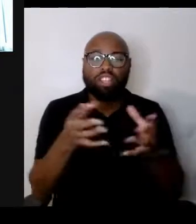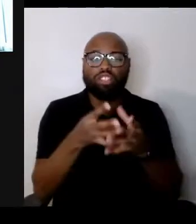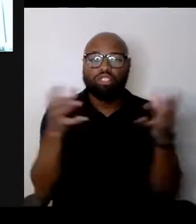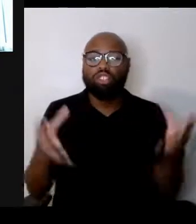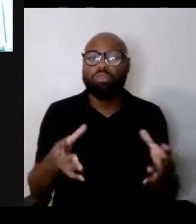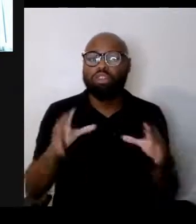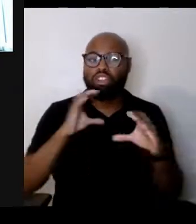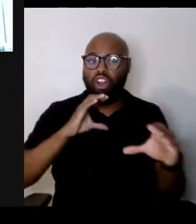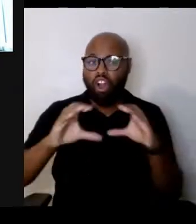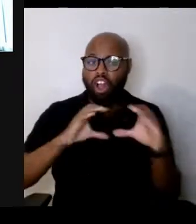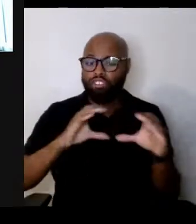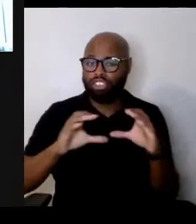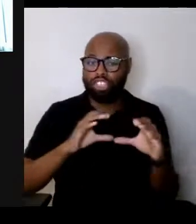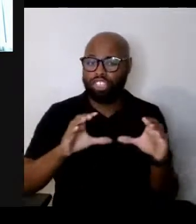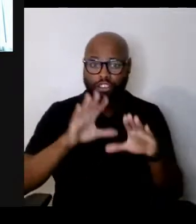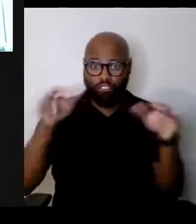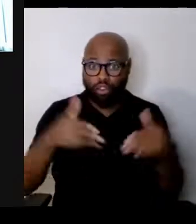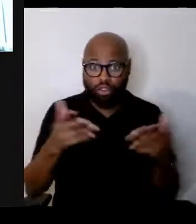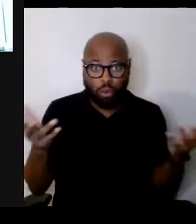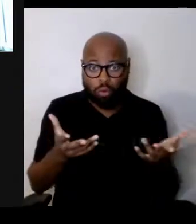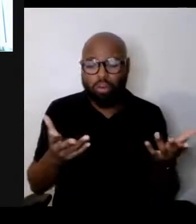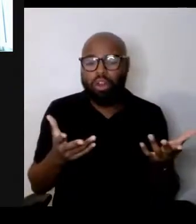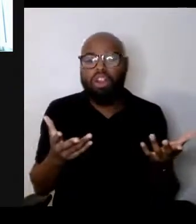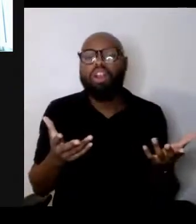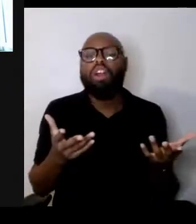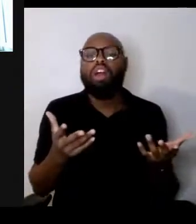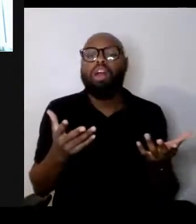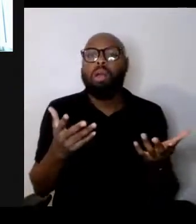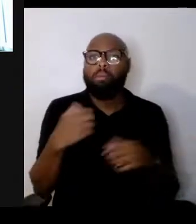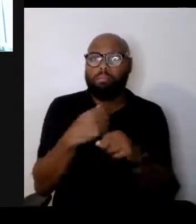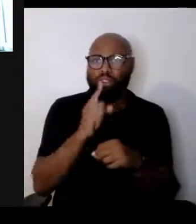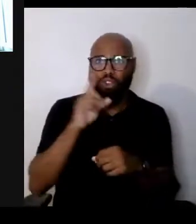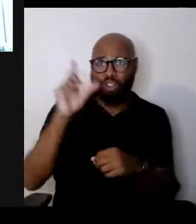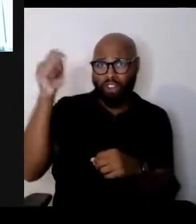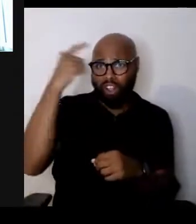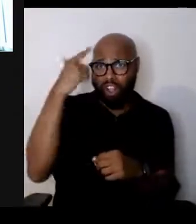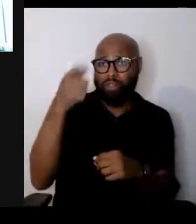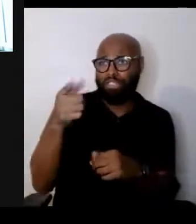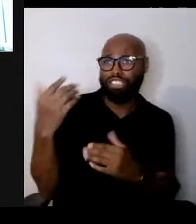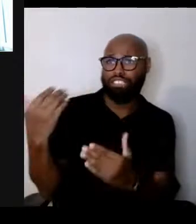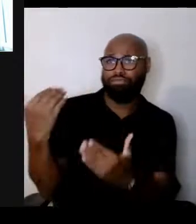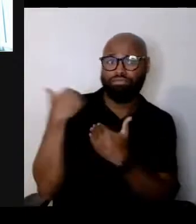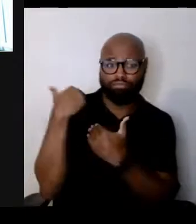on holding government accountable, elected officials accountable,